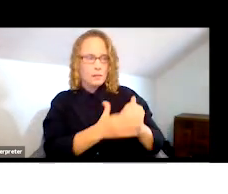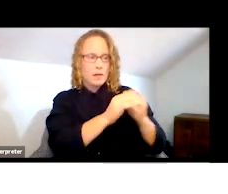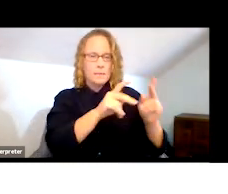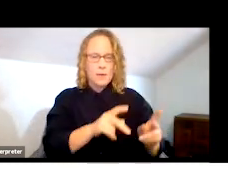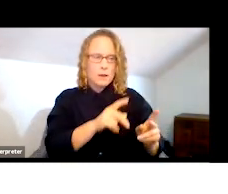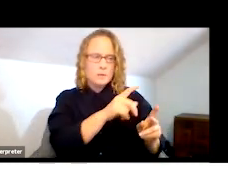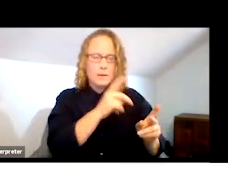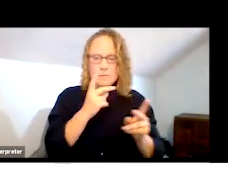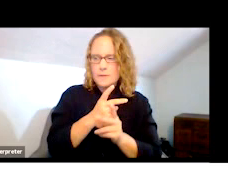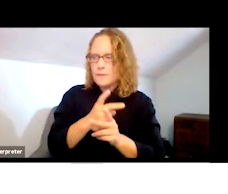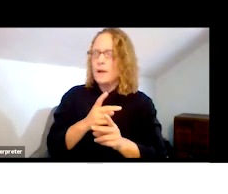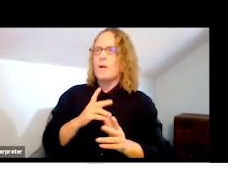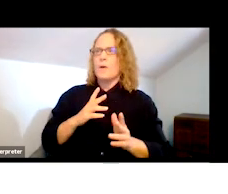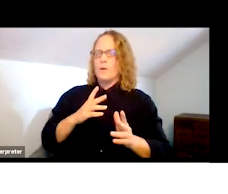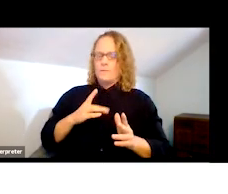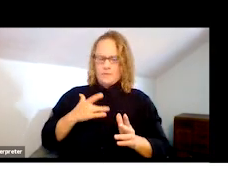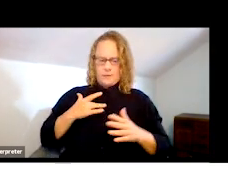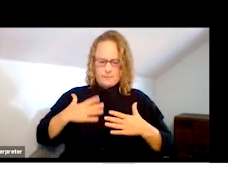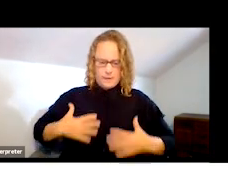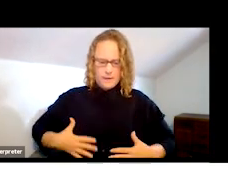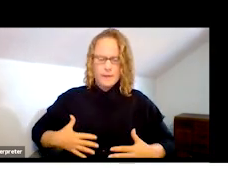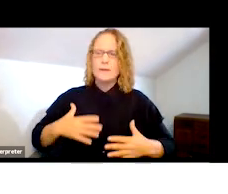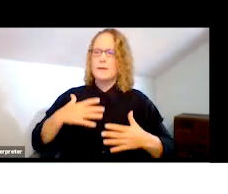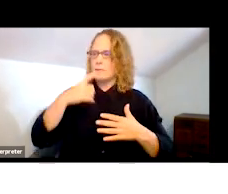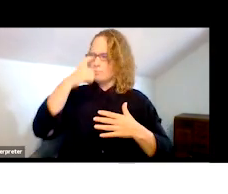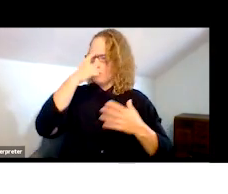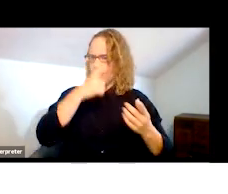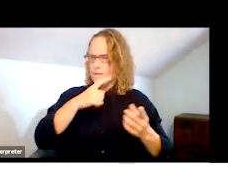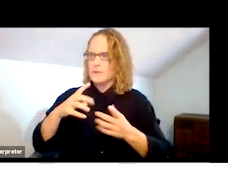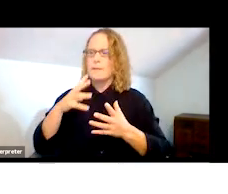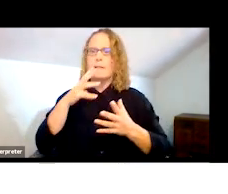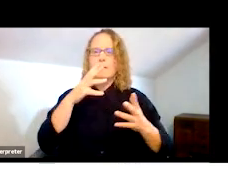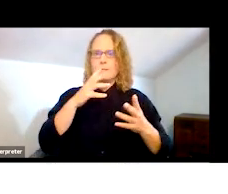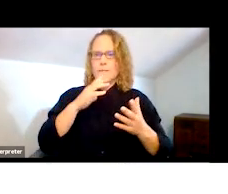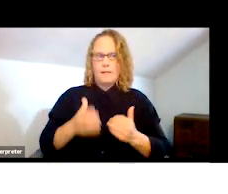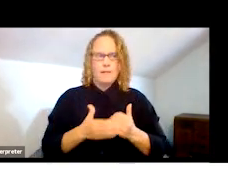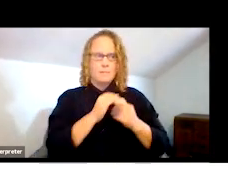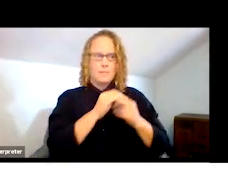that individuals need to experience in order to be present for our services.